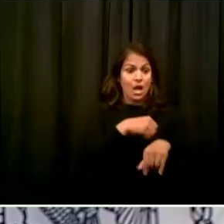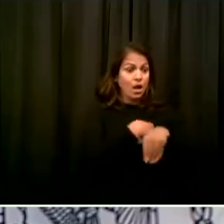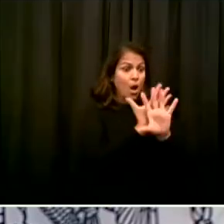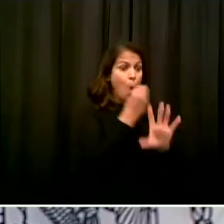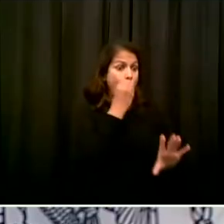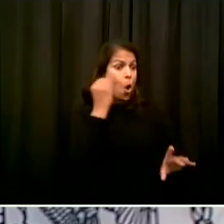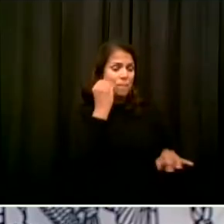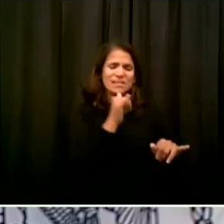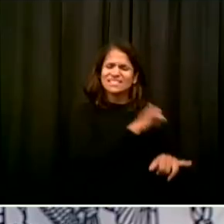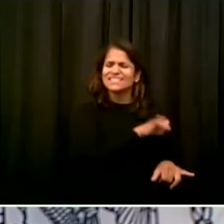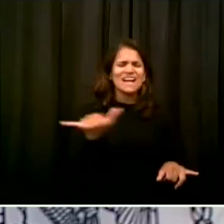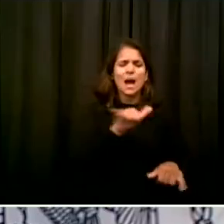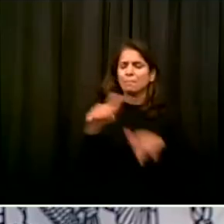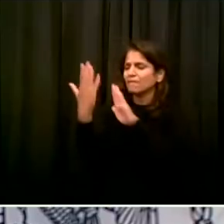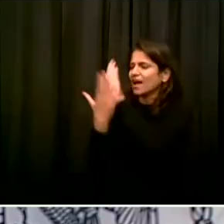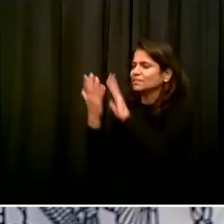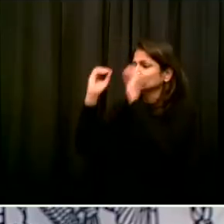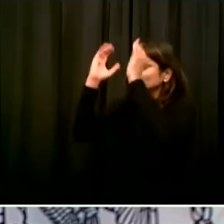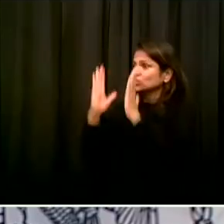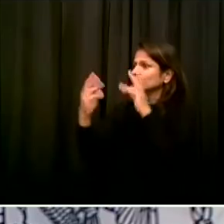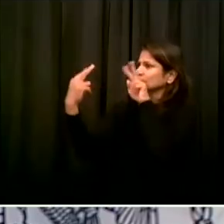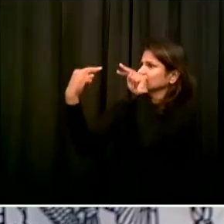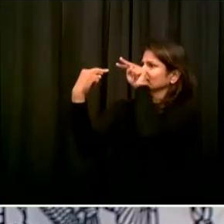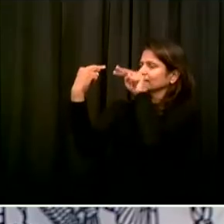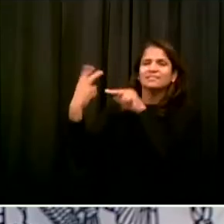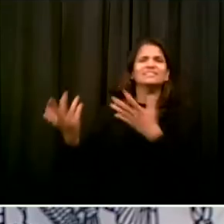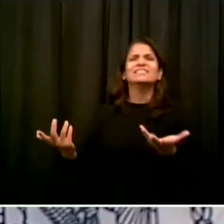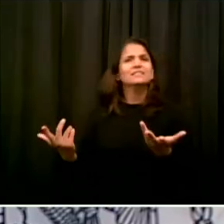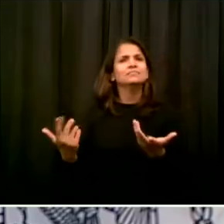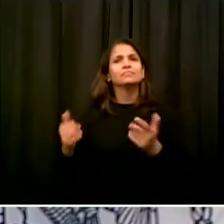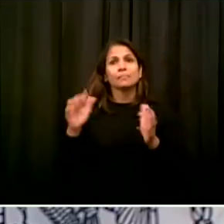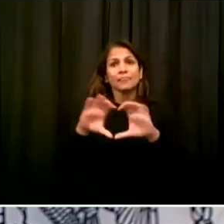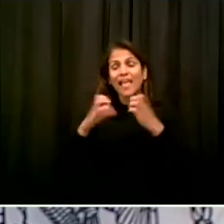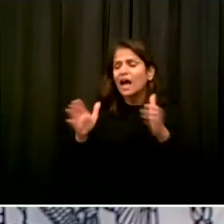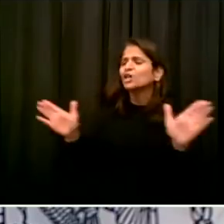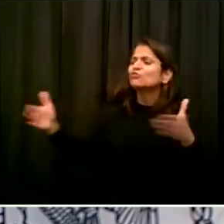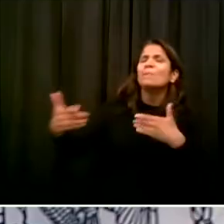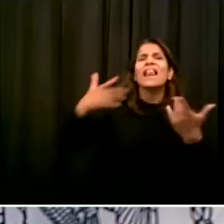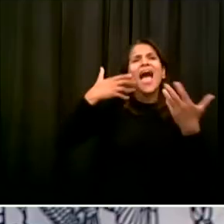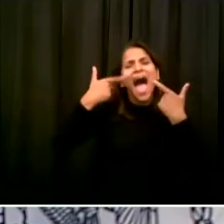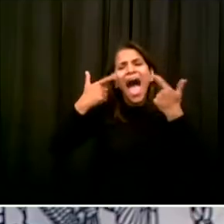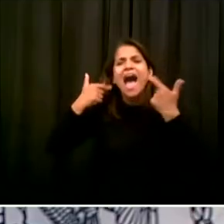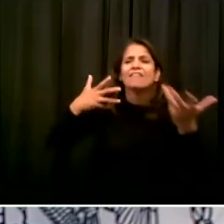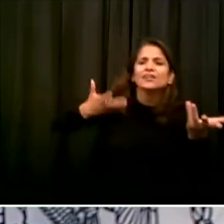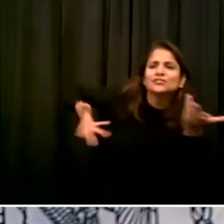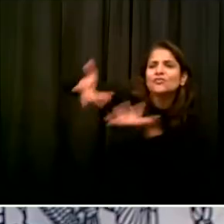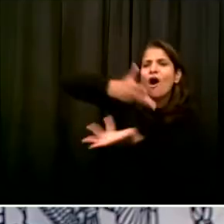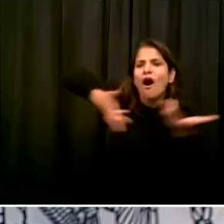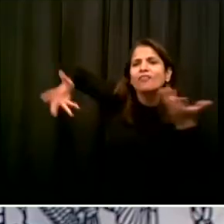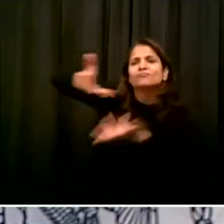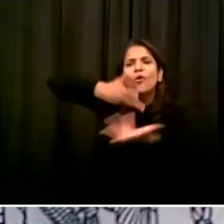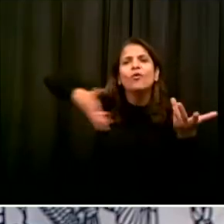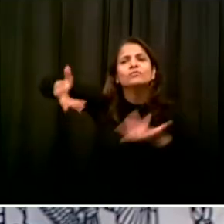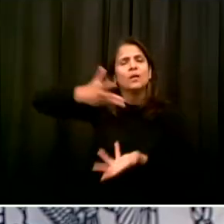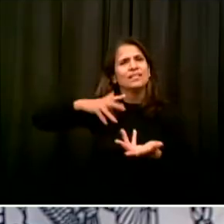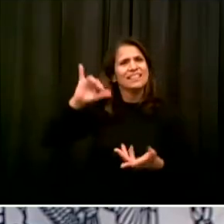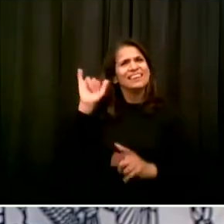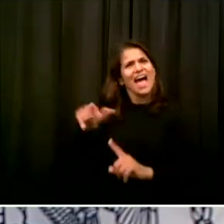A KID IN PERSON CAN DO. I THINK YOUR QUESTION HONESTLY PRESENTS A CONTRADICTION AS THE